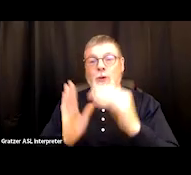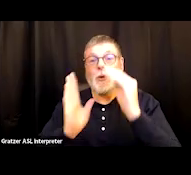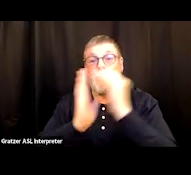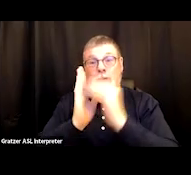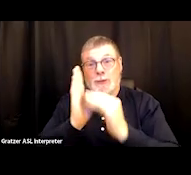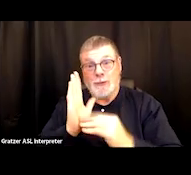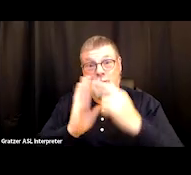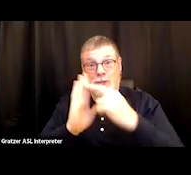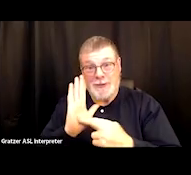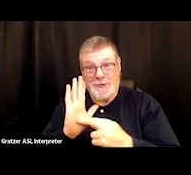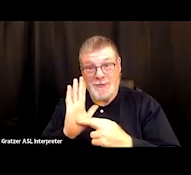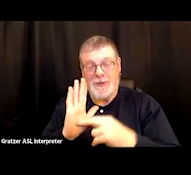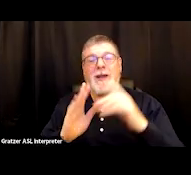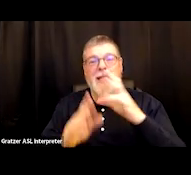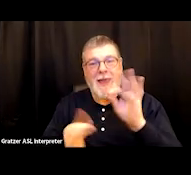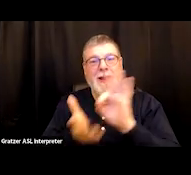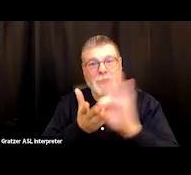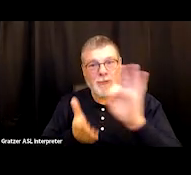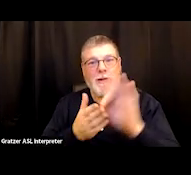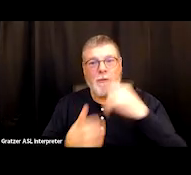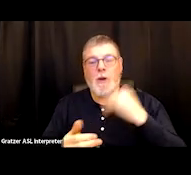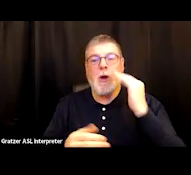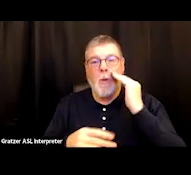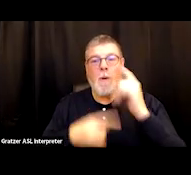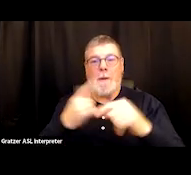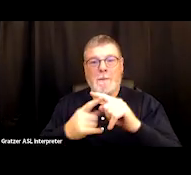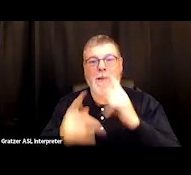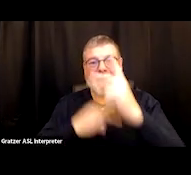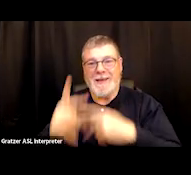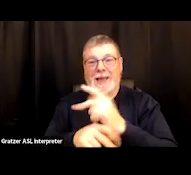and track your outcomes so we know about the work that you're doing.